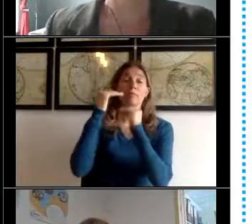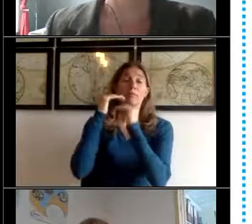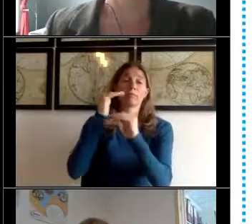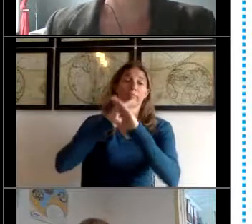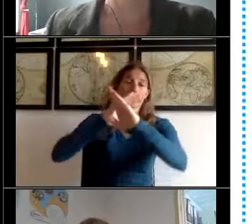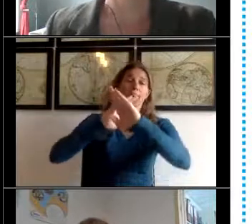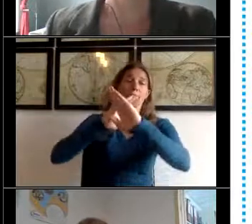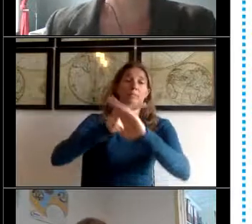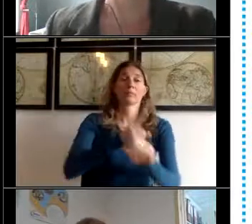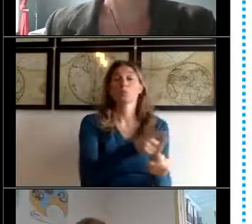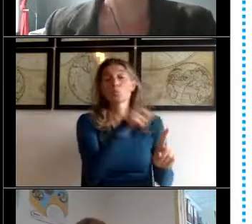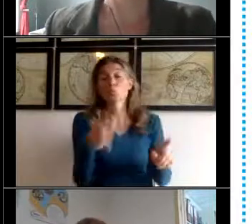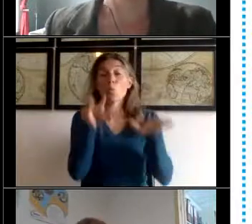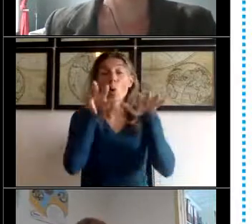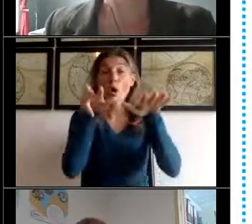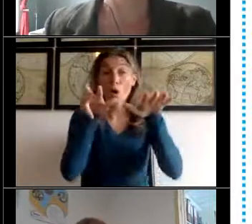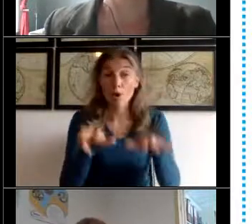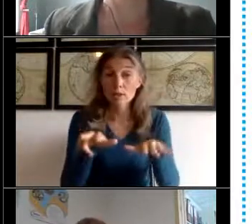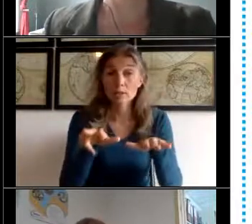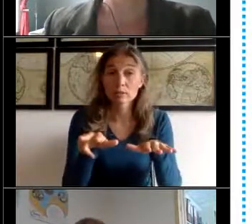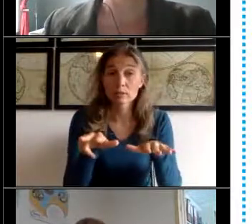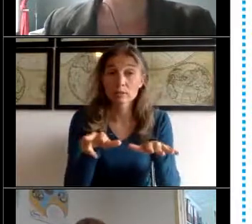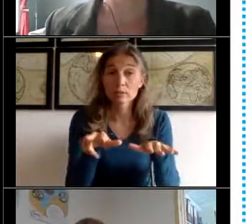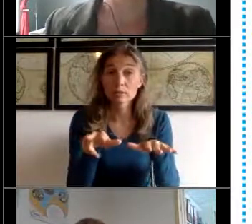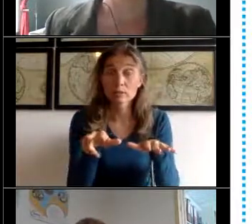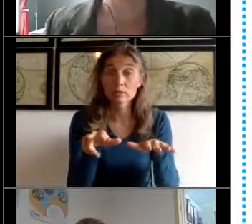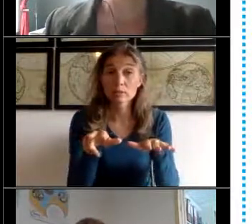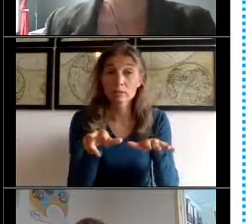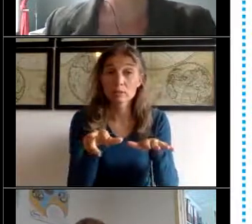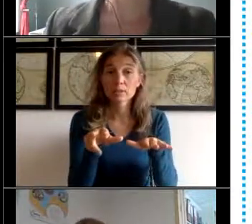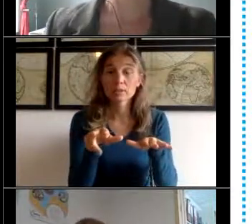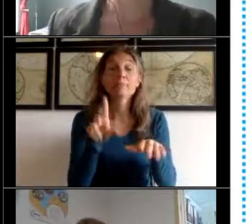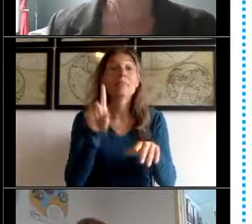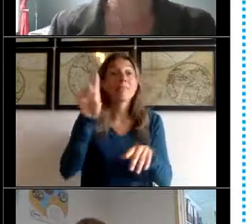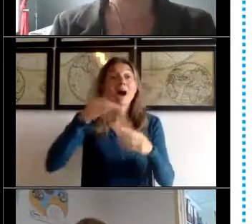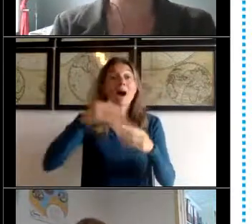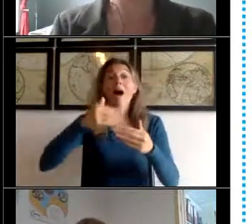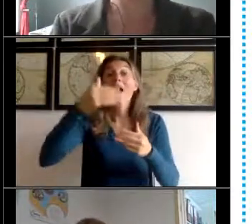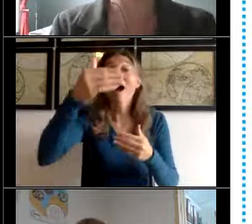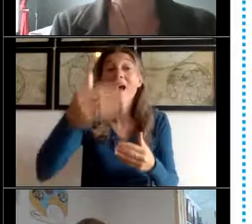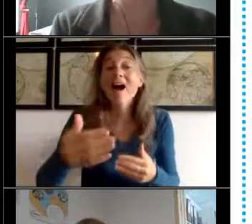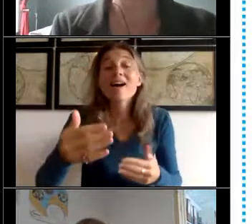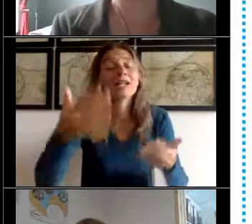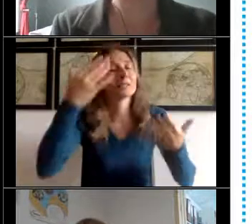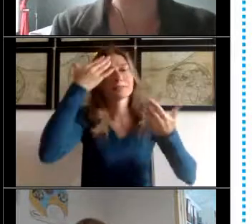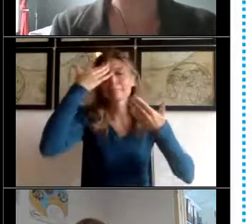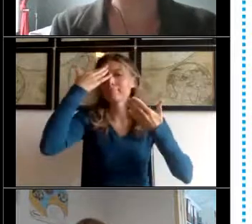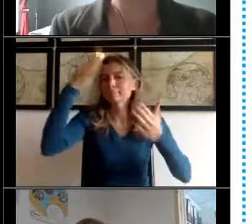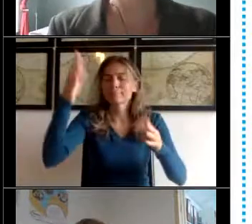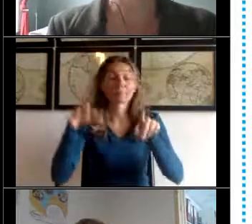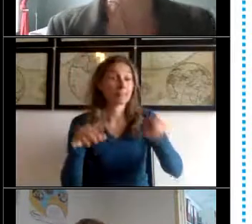Further on, I didn't hear any more information or special...